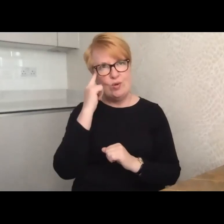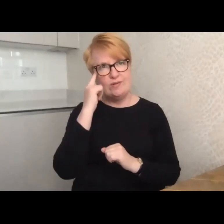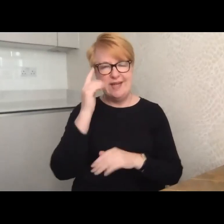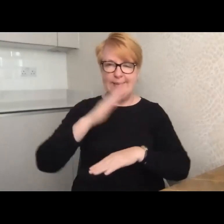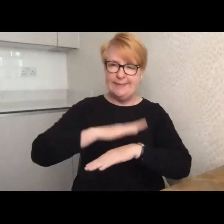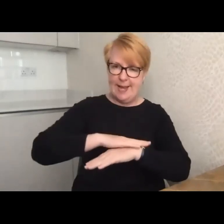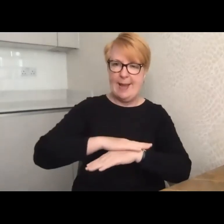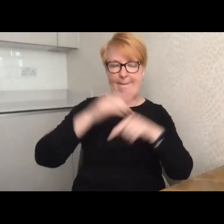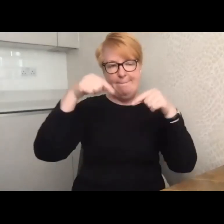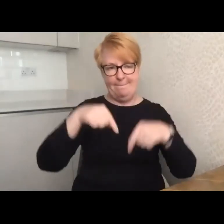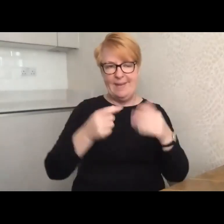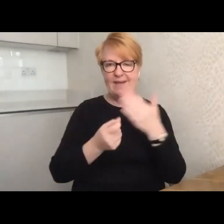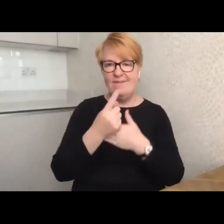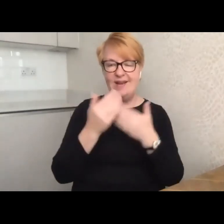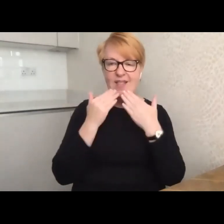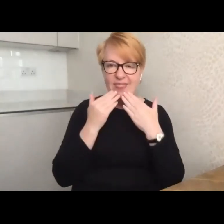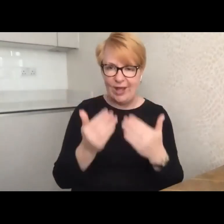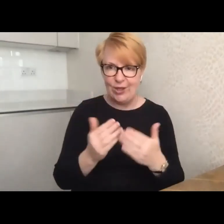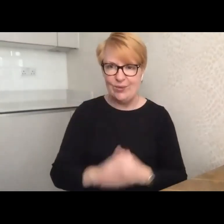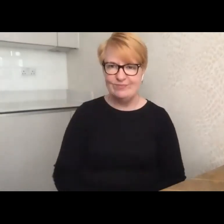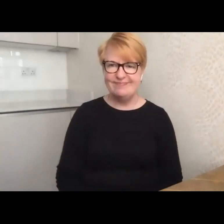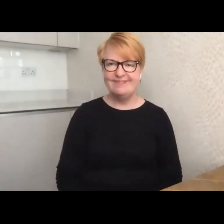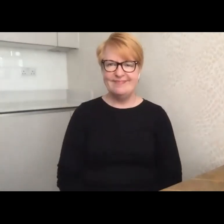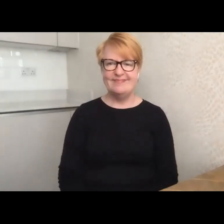really appreciated. Thank you. >> NEPHERTITI: Thank you, everyone.